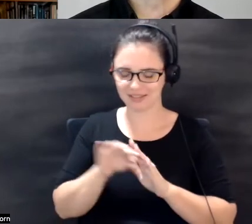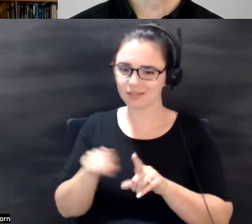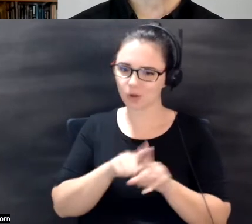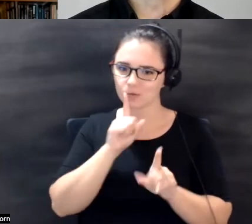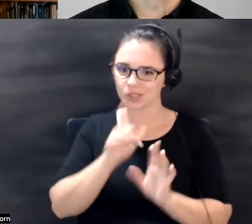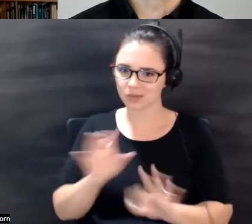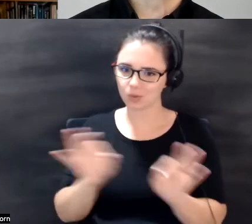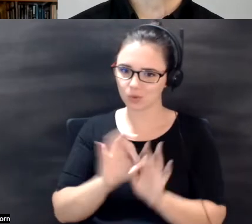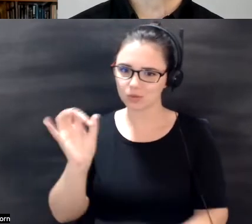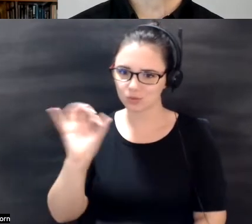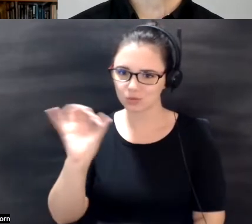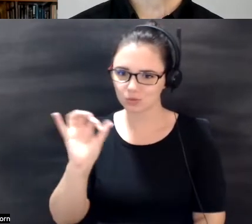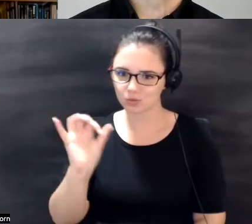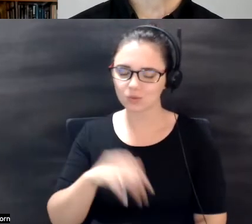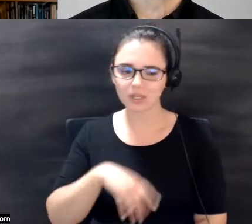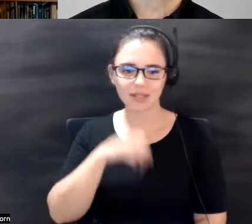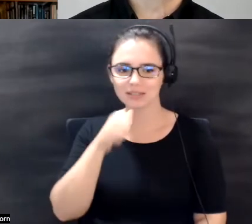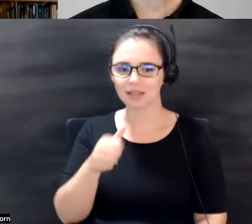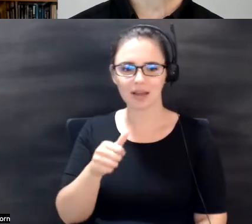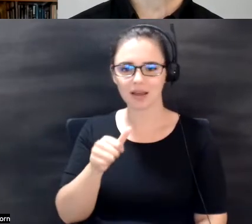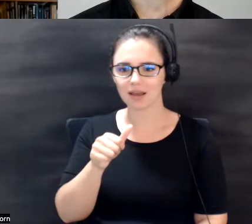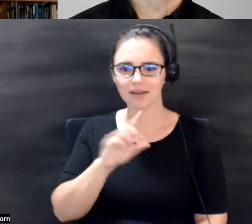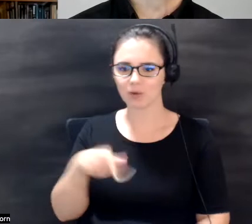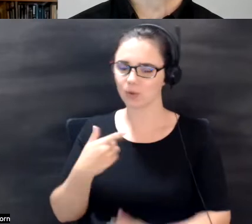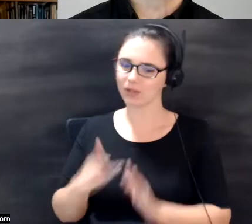It's not necessarily just the choices you make, you know,